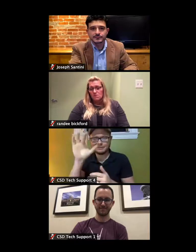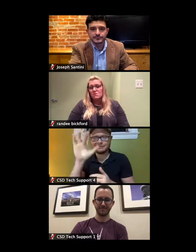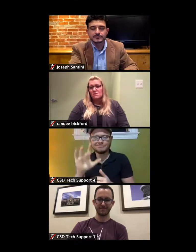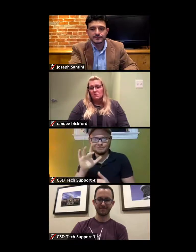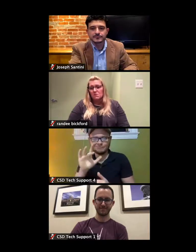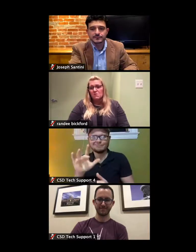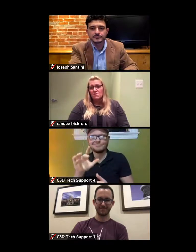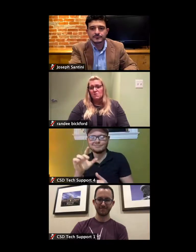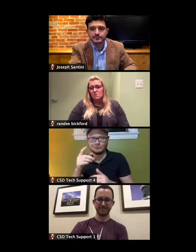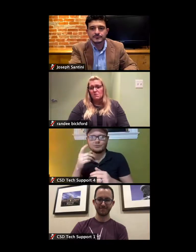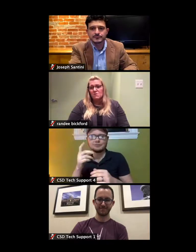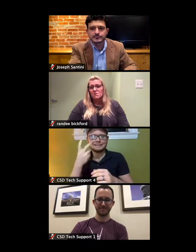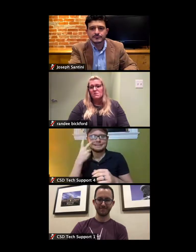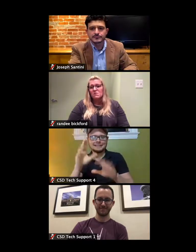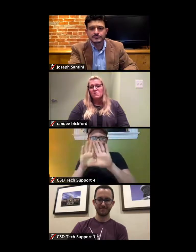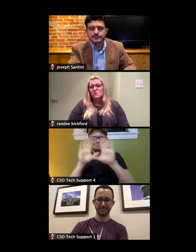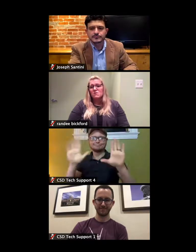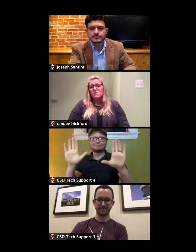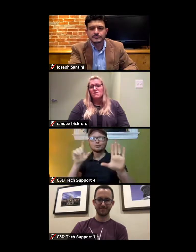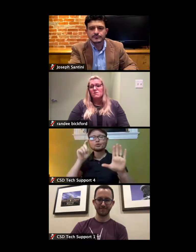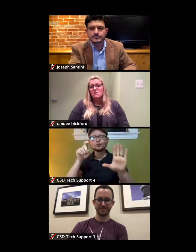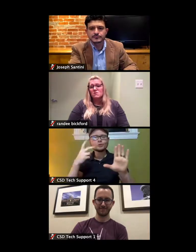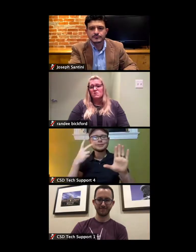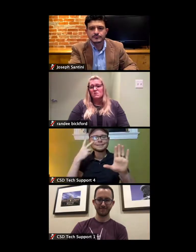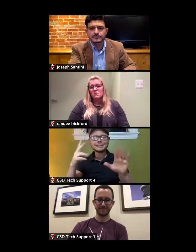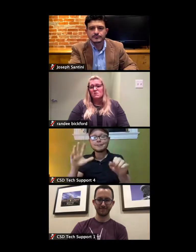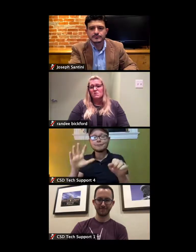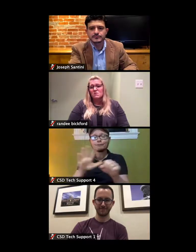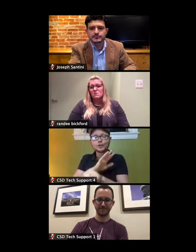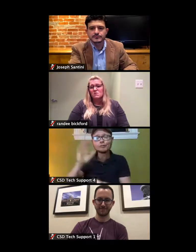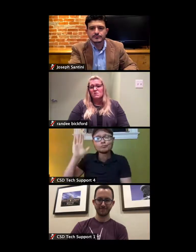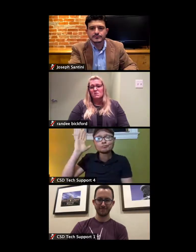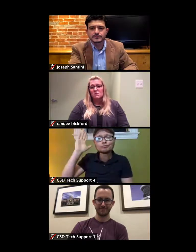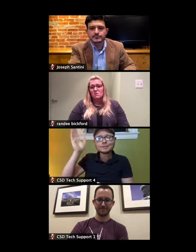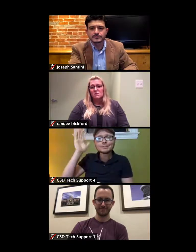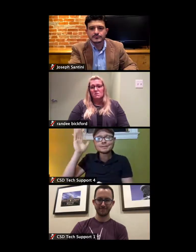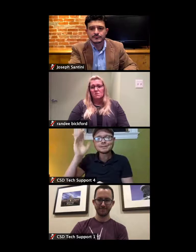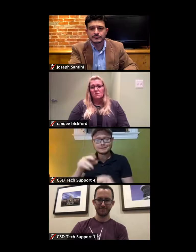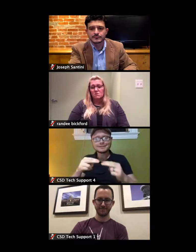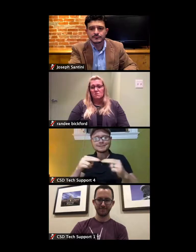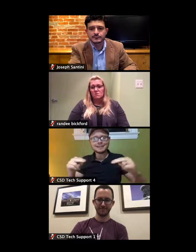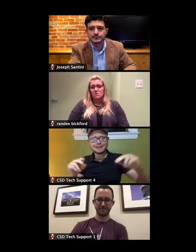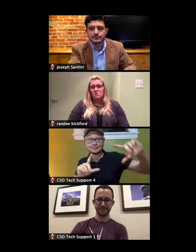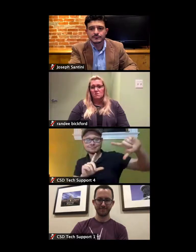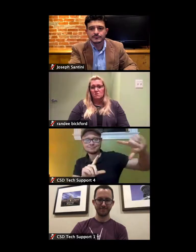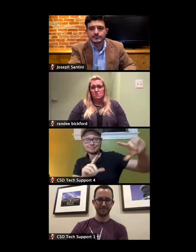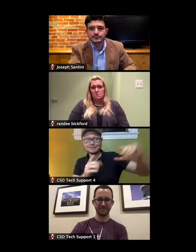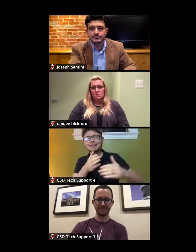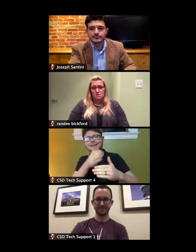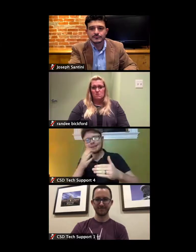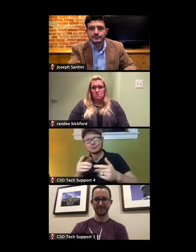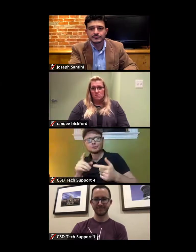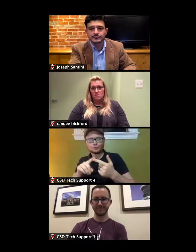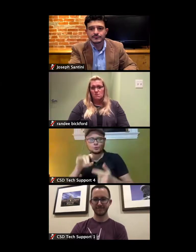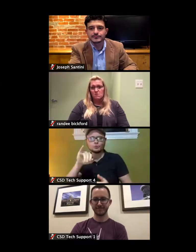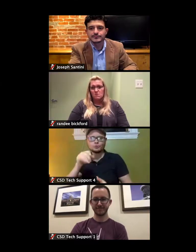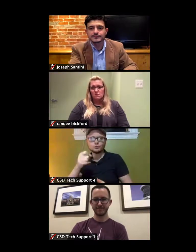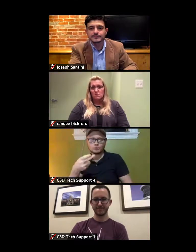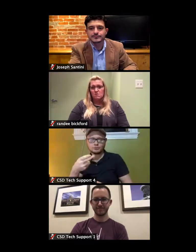you have at the very top of the screen in the middle, view options and you can check (murmur) presentation,